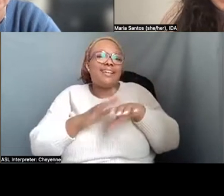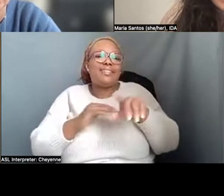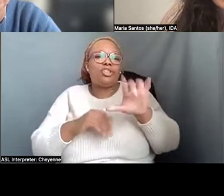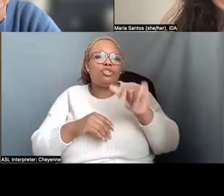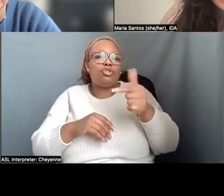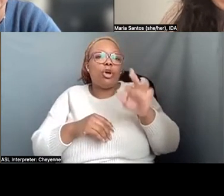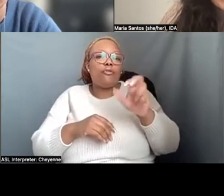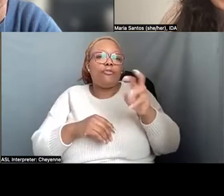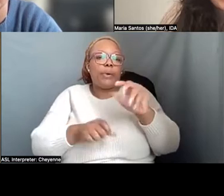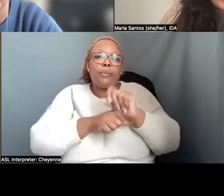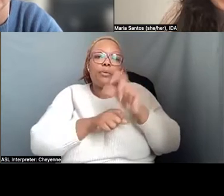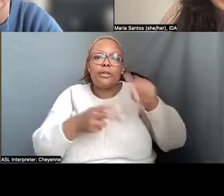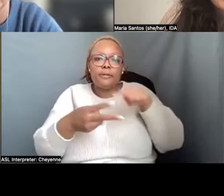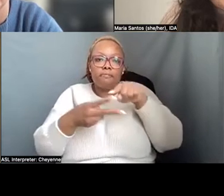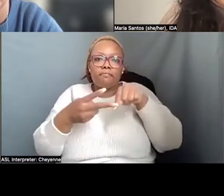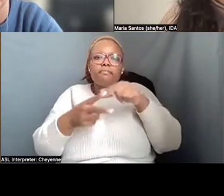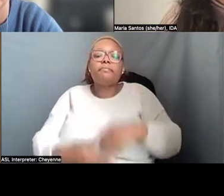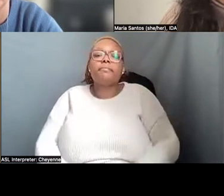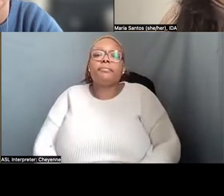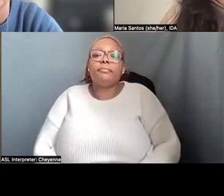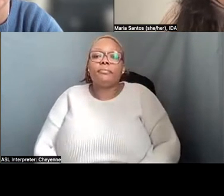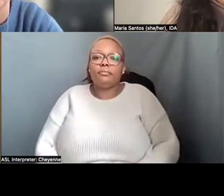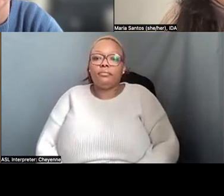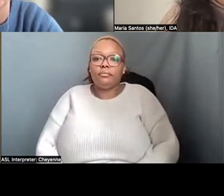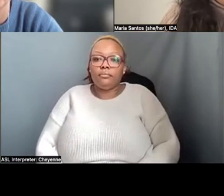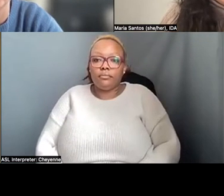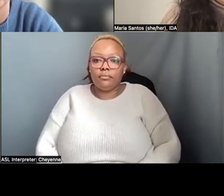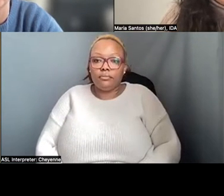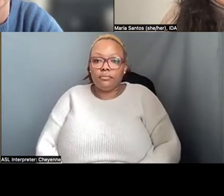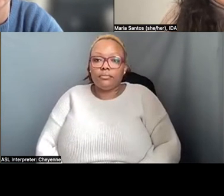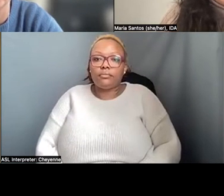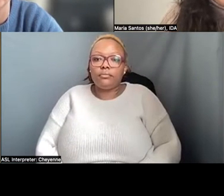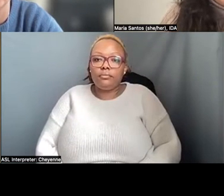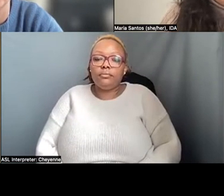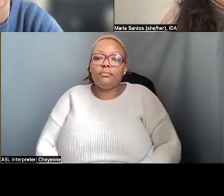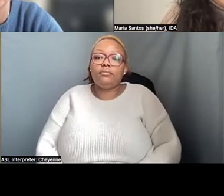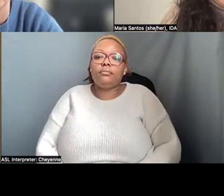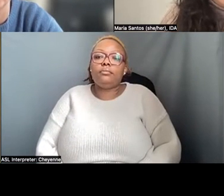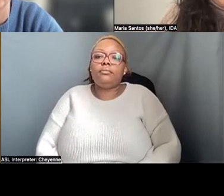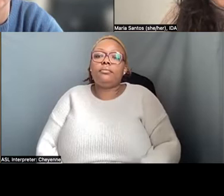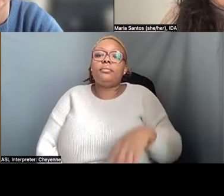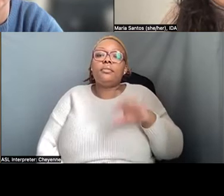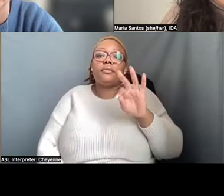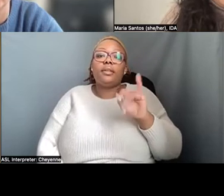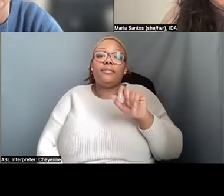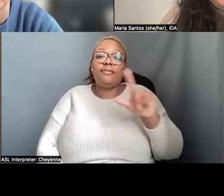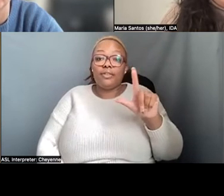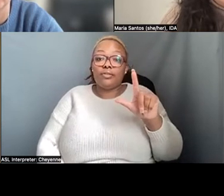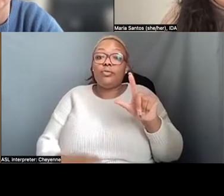I think we answered this already, but can a fiscal sponsor be an incorporated company in the U.S. if